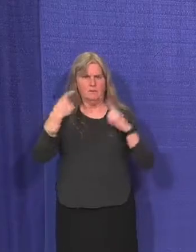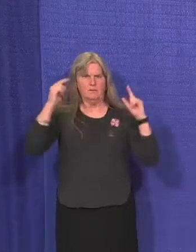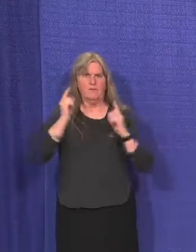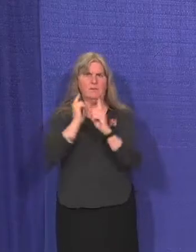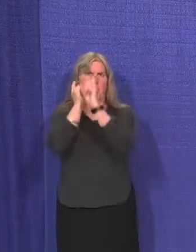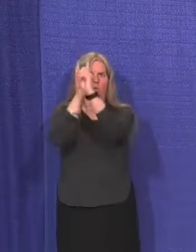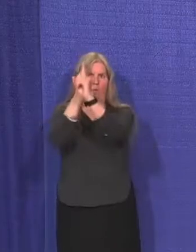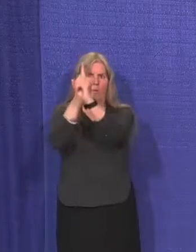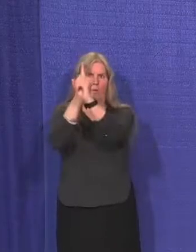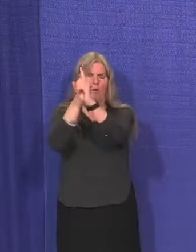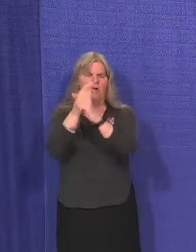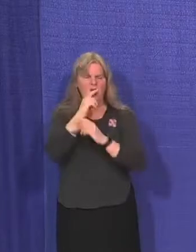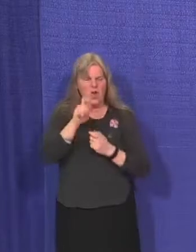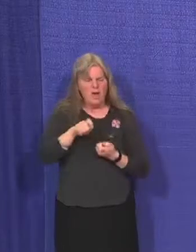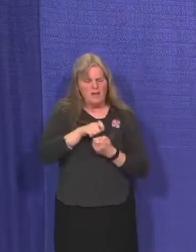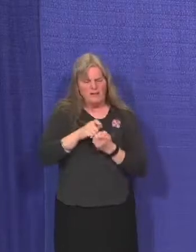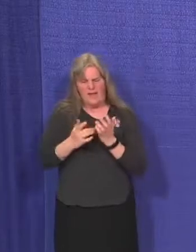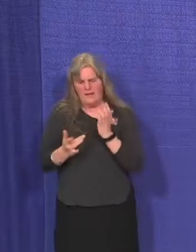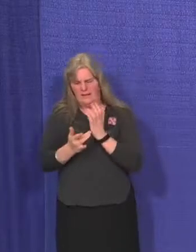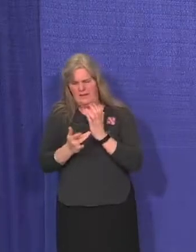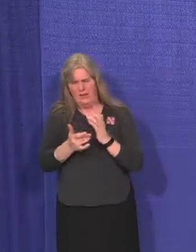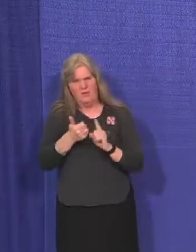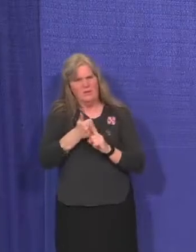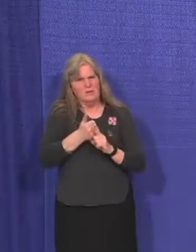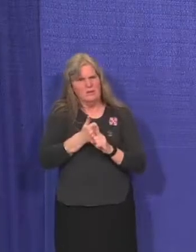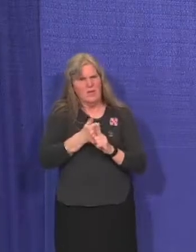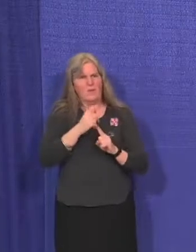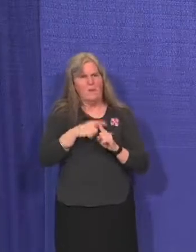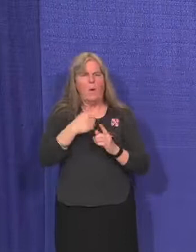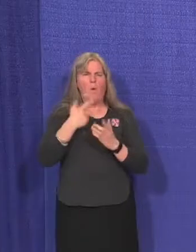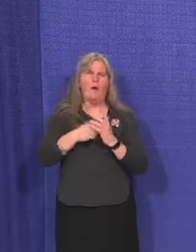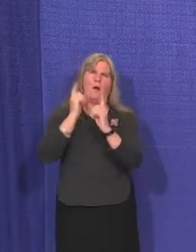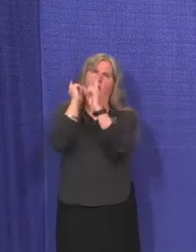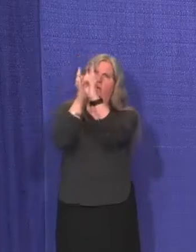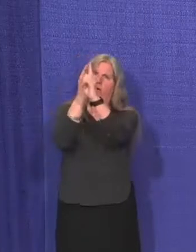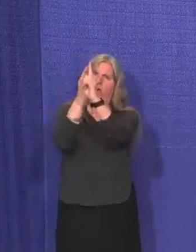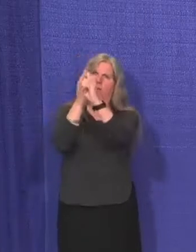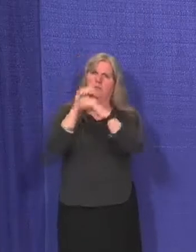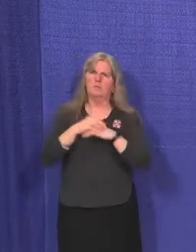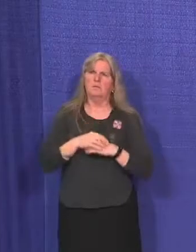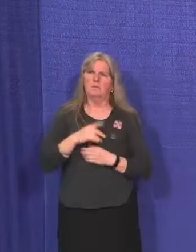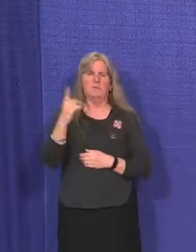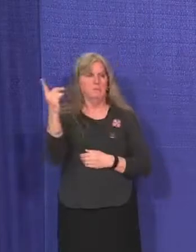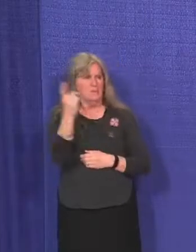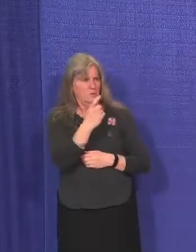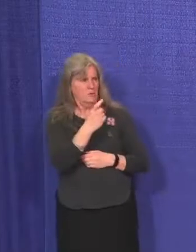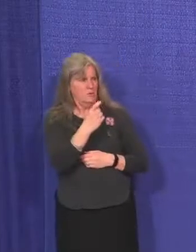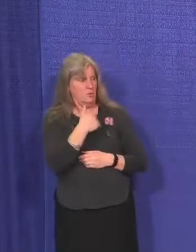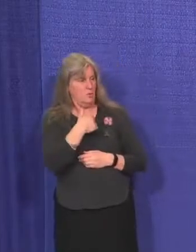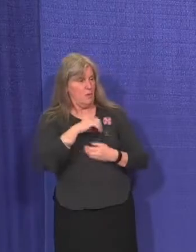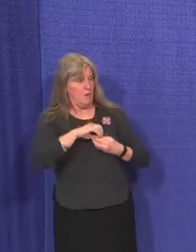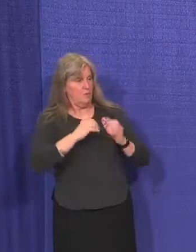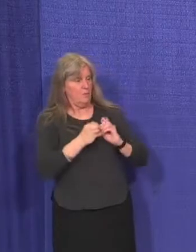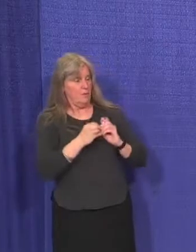goal. There becomes very little added value and we need to make sure